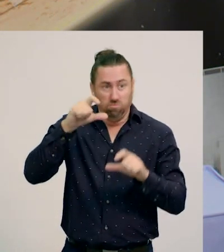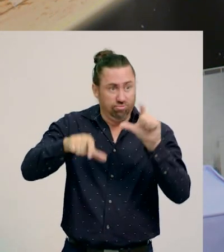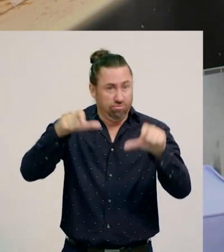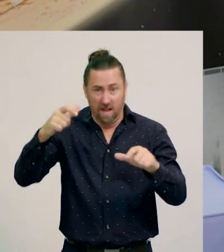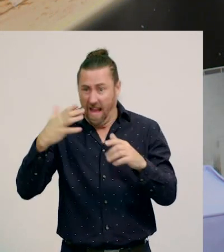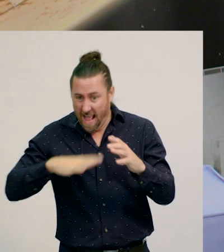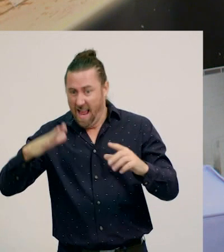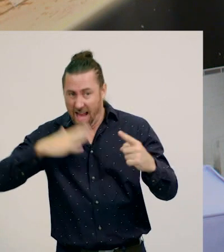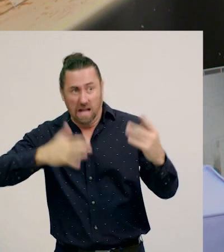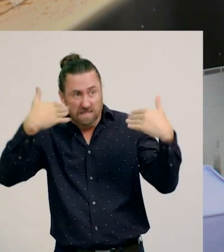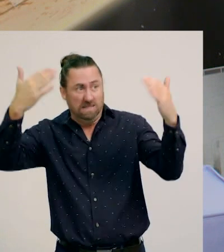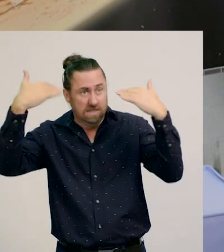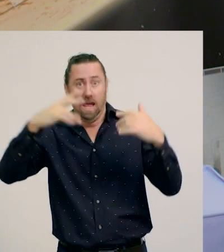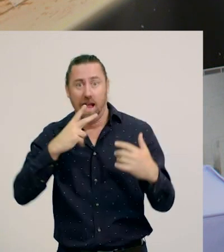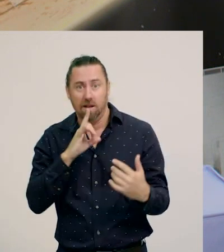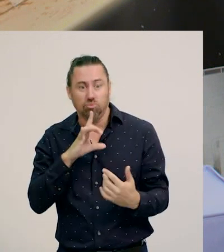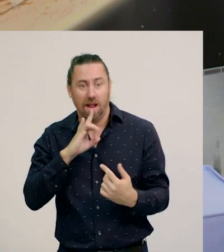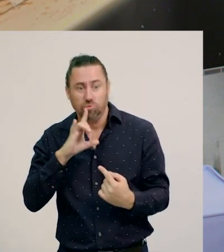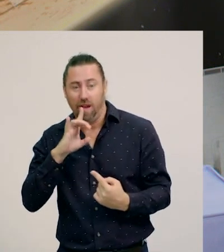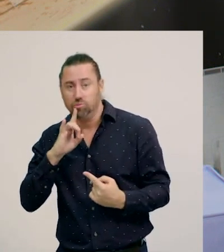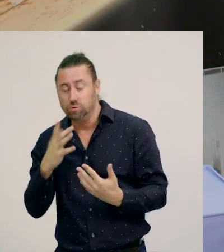and, resource-intensive industries.